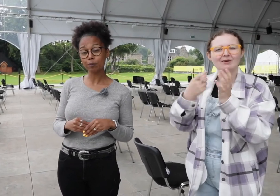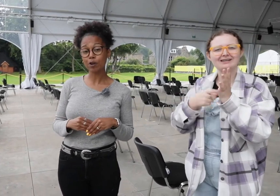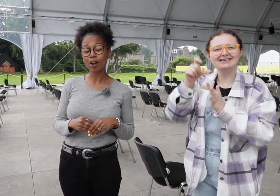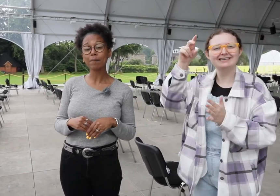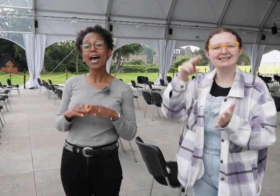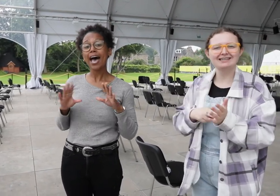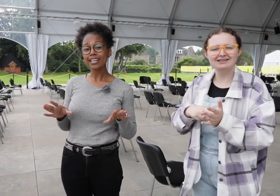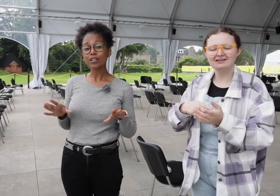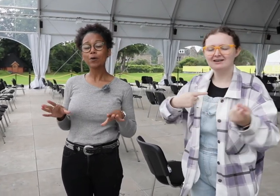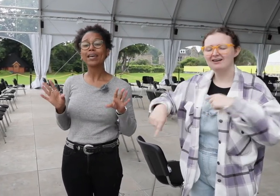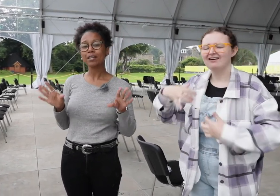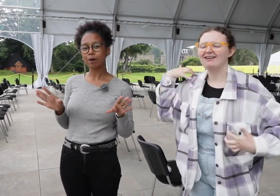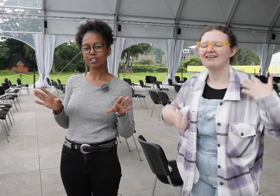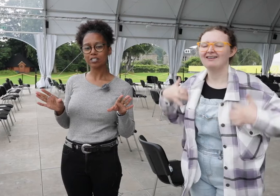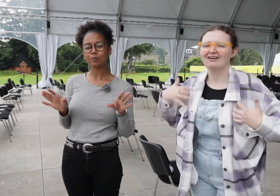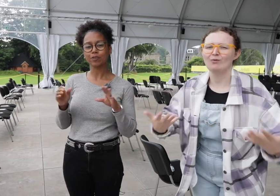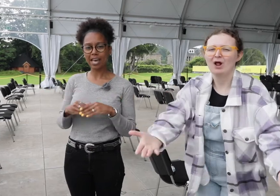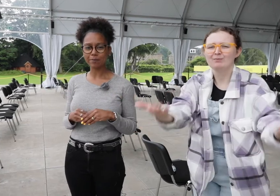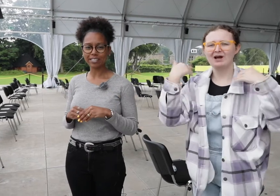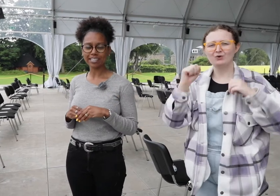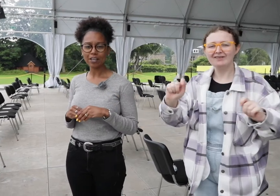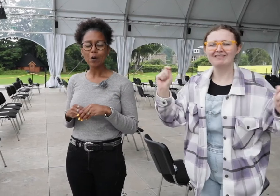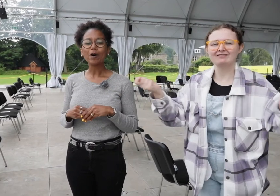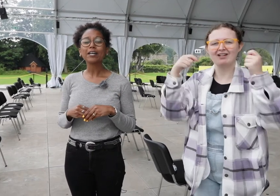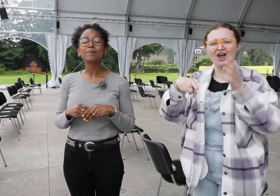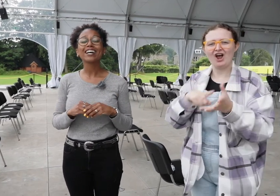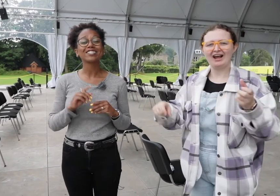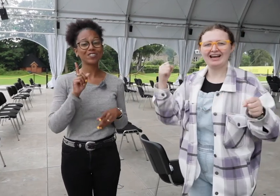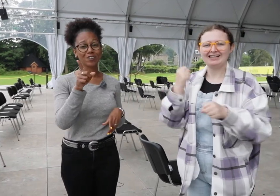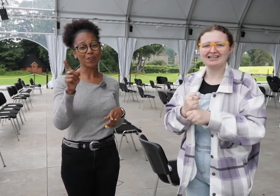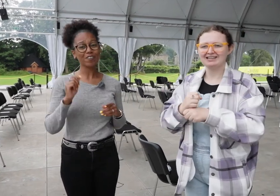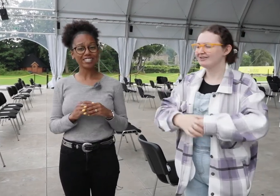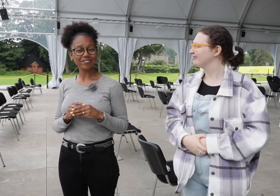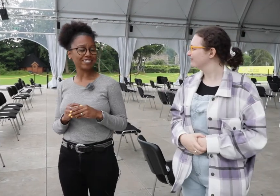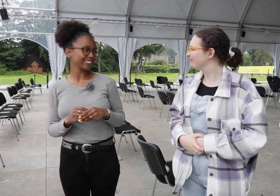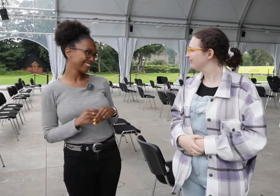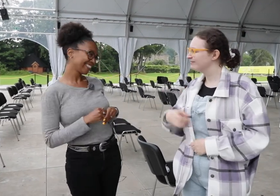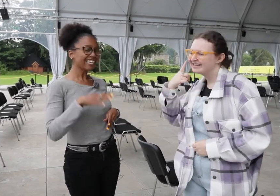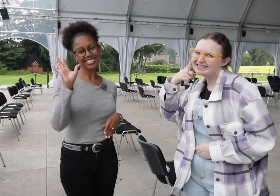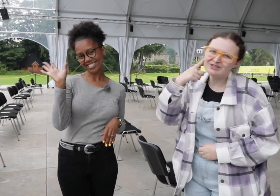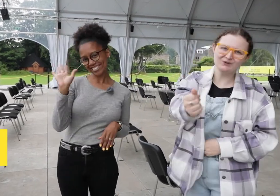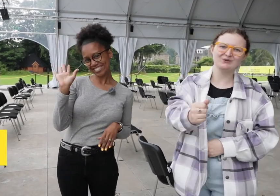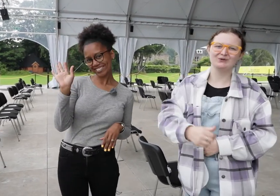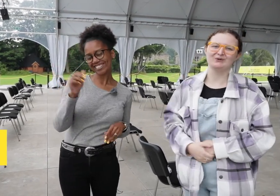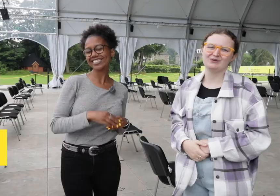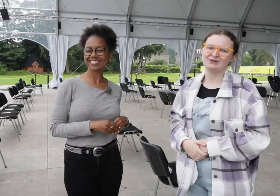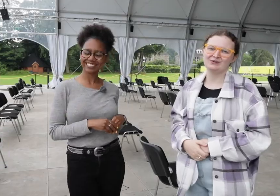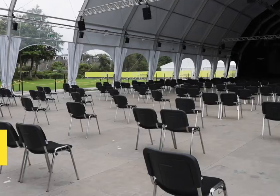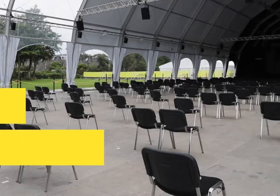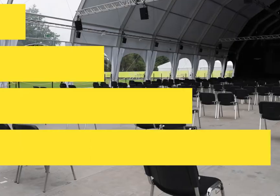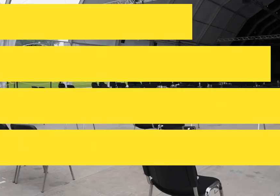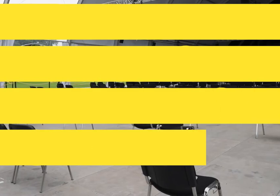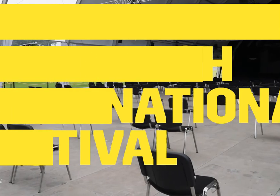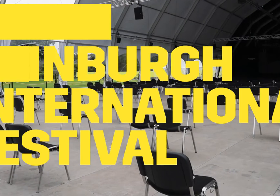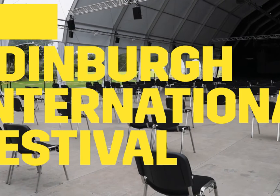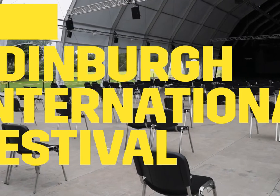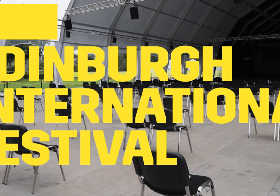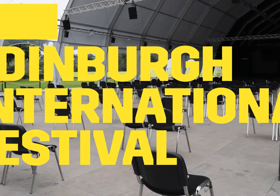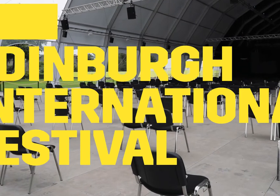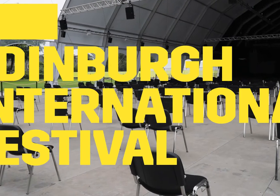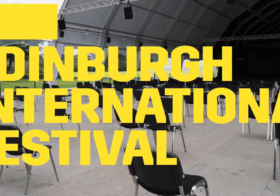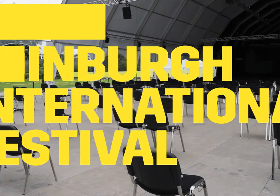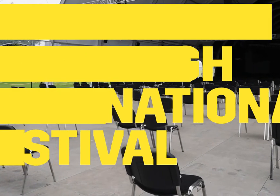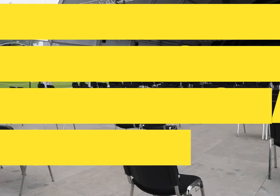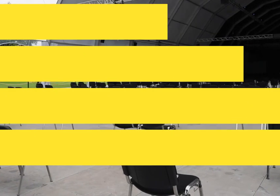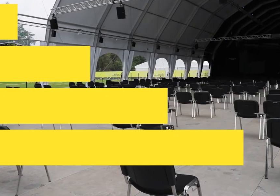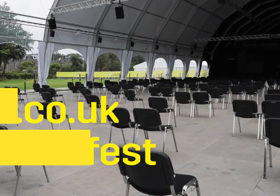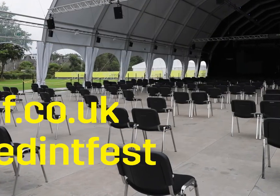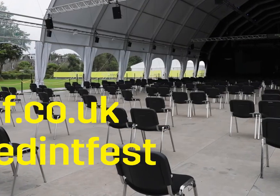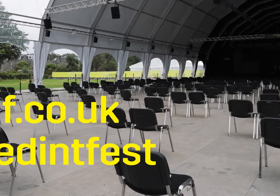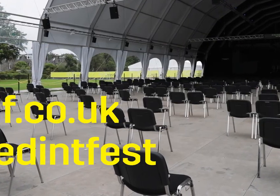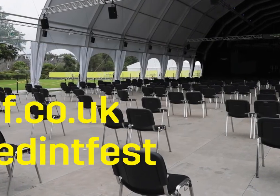programme, At Home in partnership with abrdn. Welcome back to your Festival! See you soon!